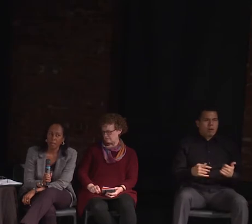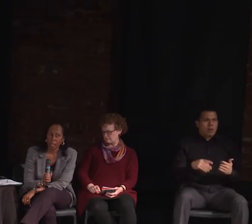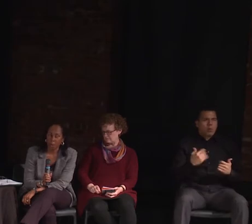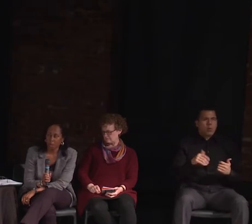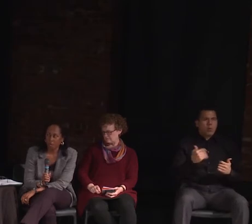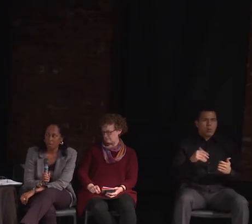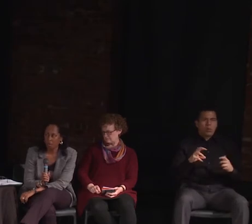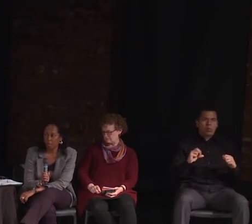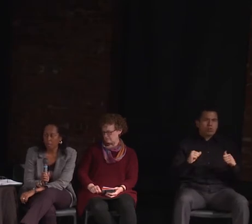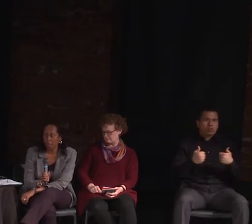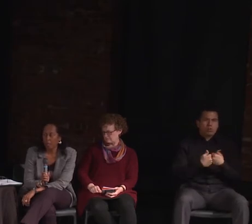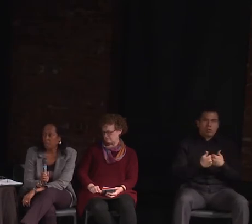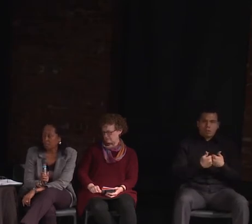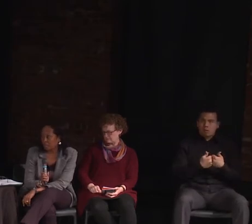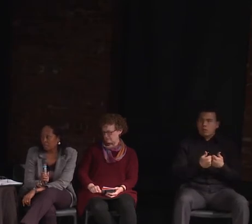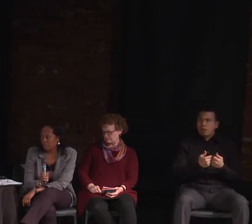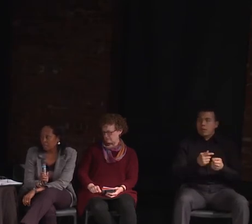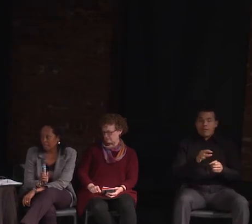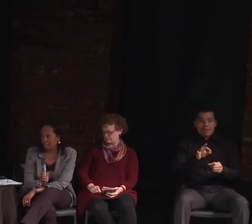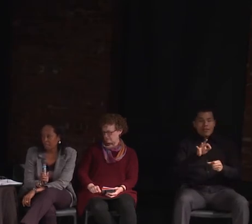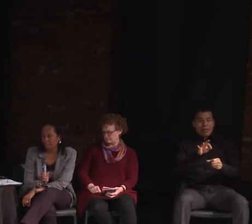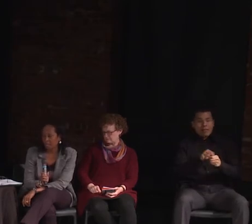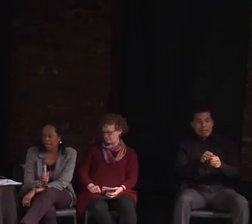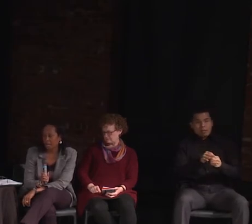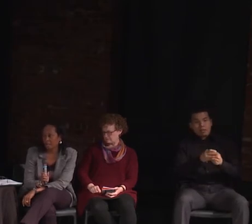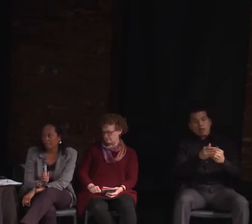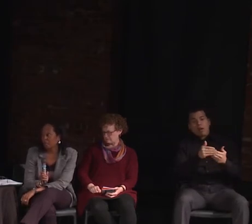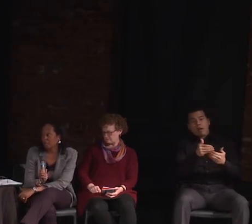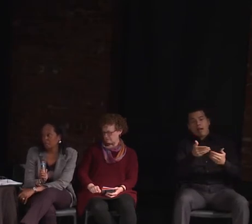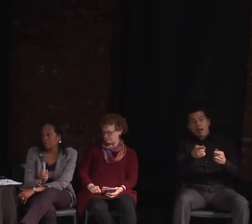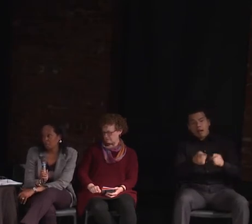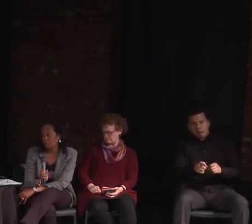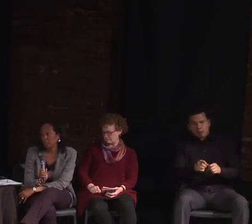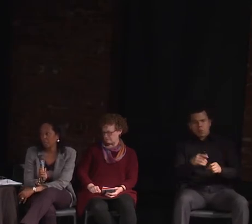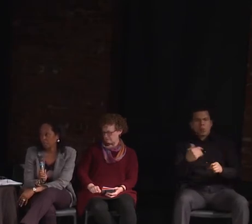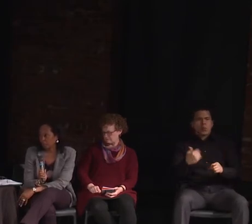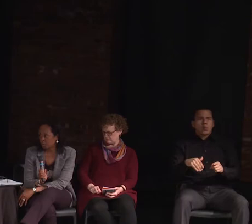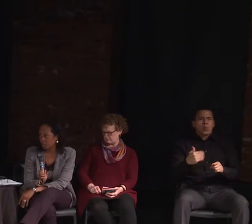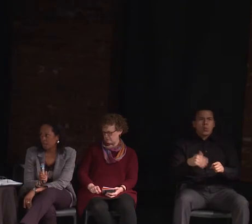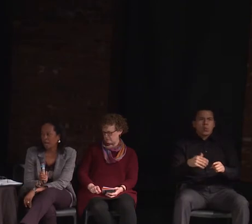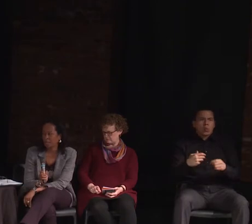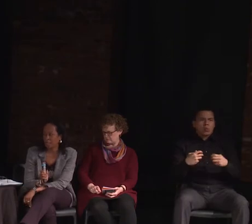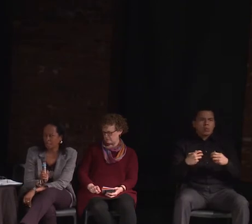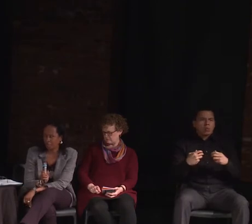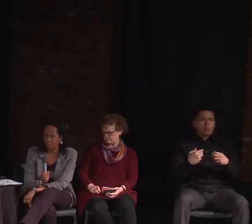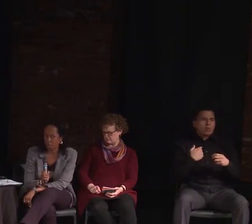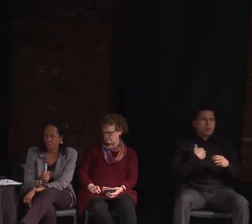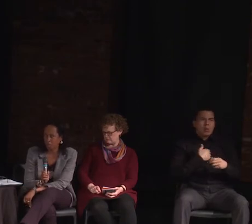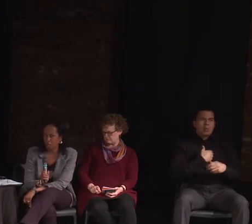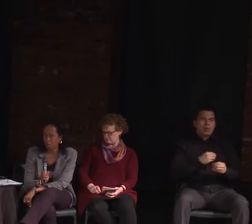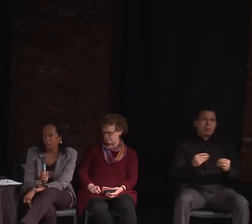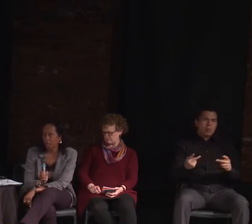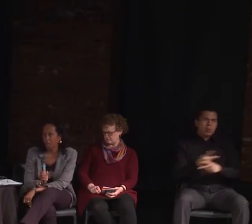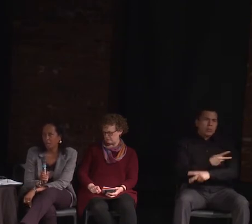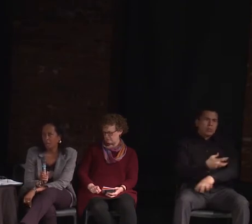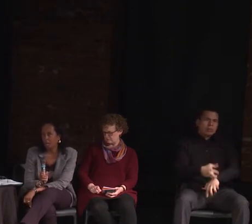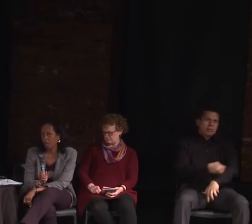The election really emboldened us and just reaffirmed the need for our work.